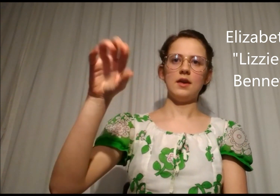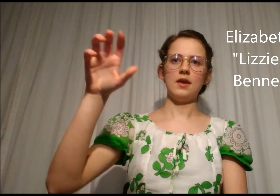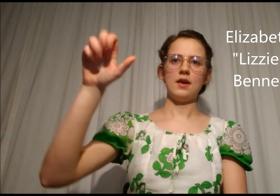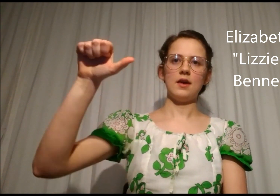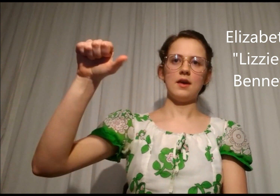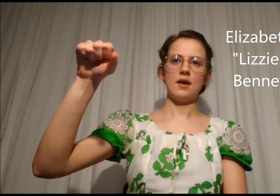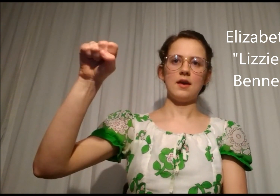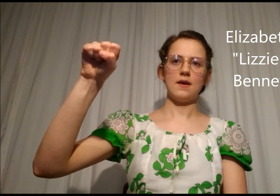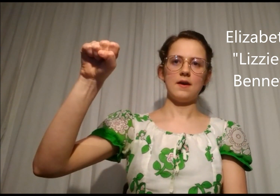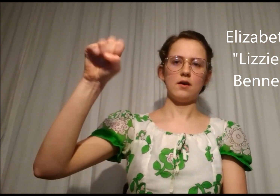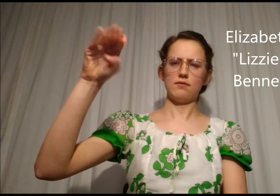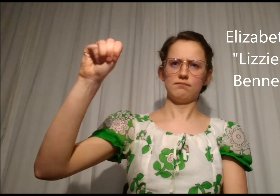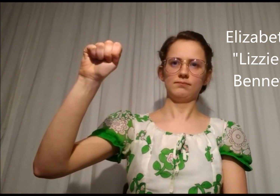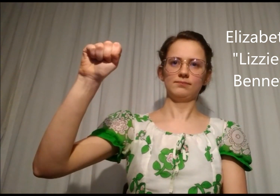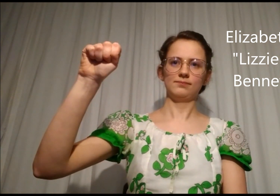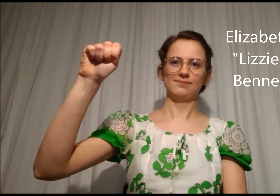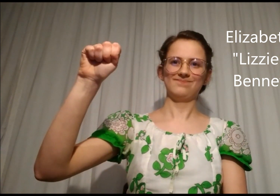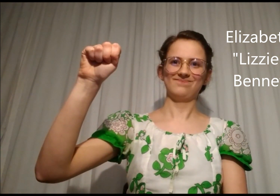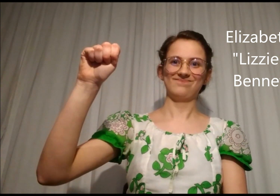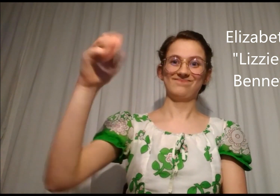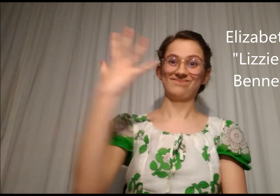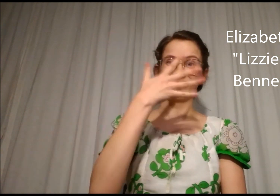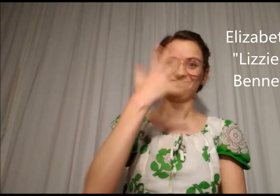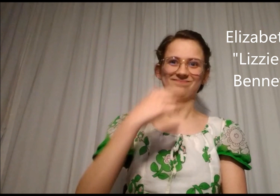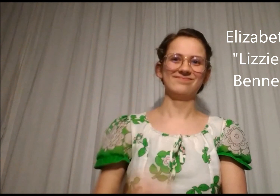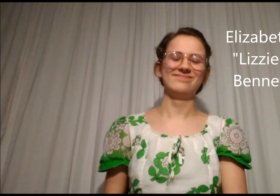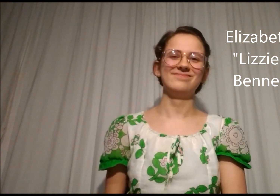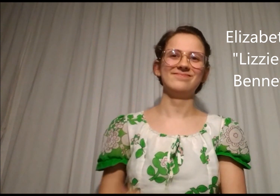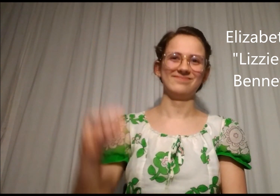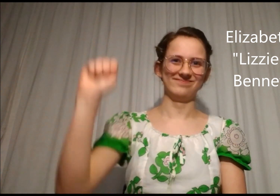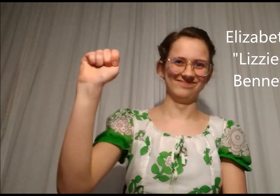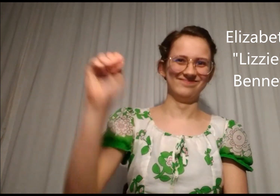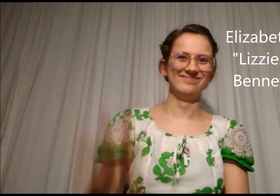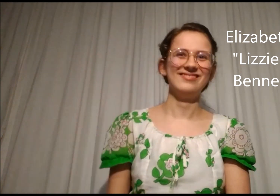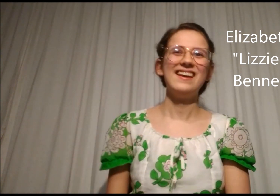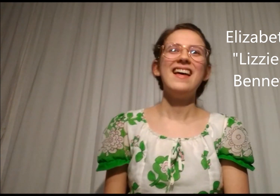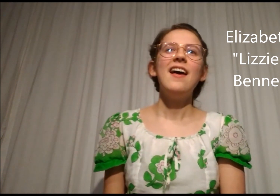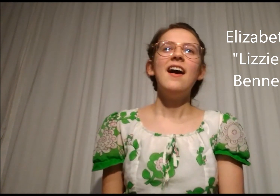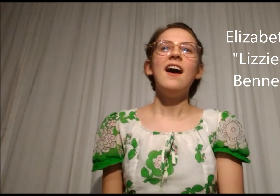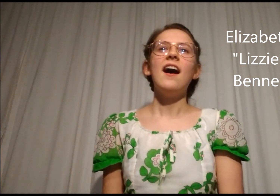A, no, S, no E. Yes, E. Whoops. It's E.